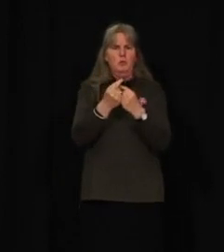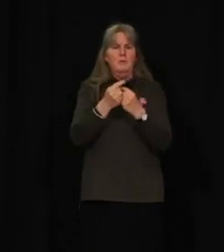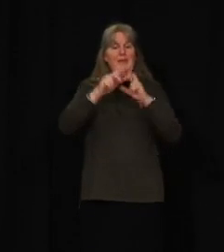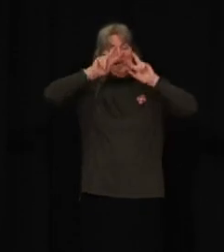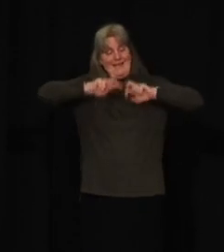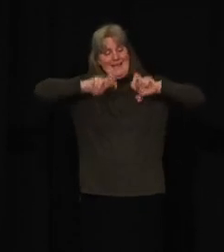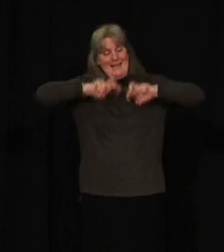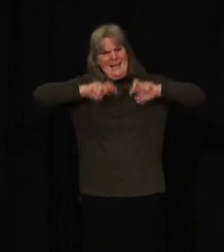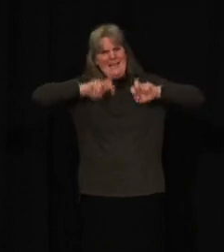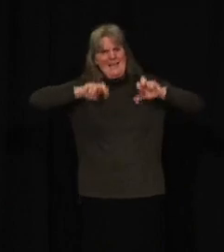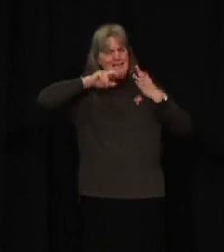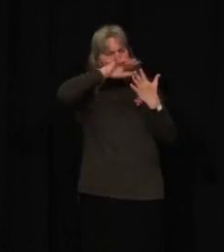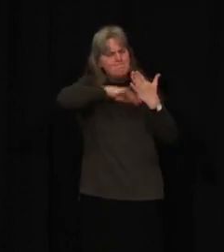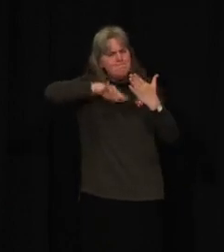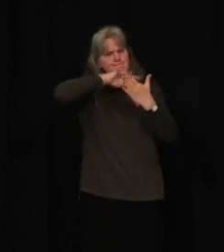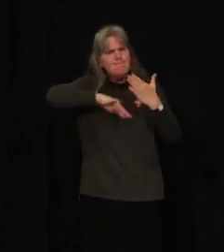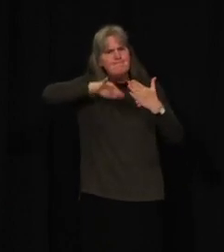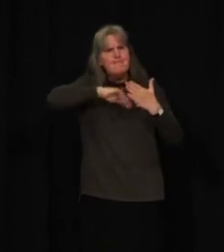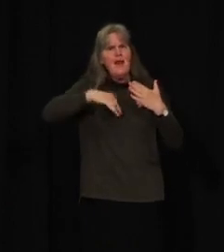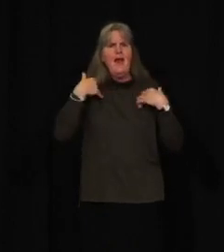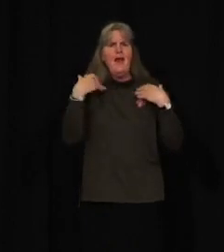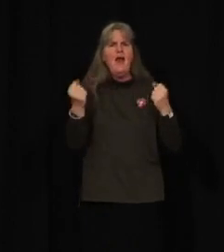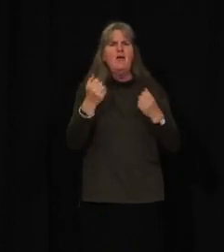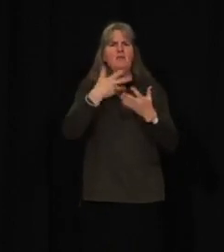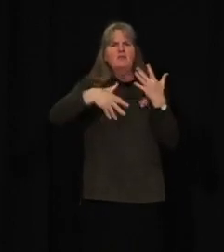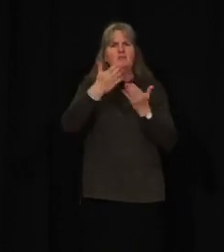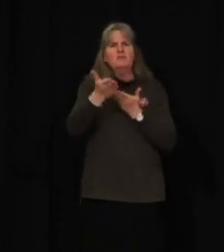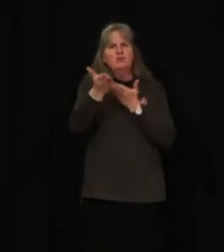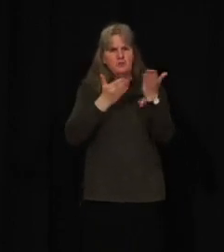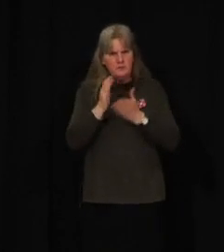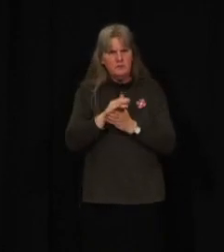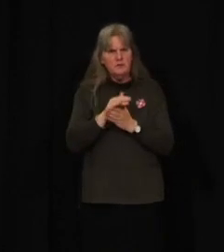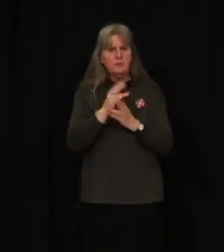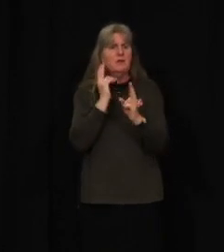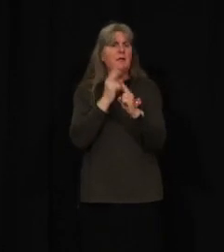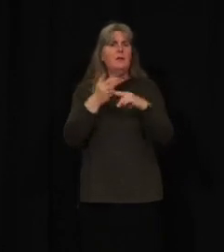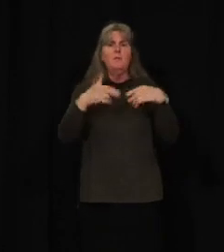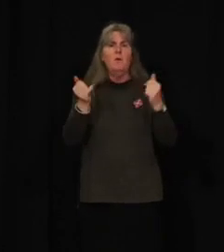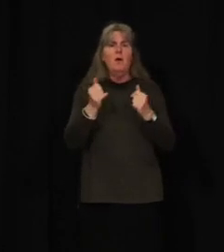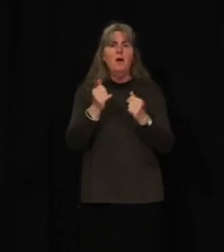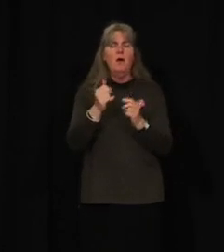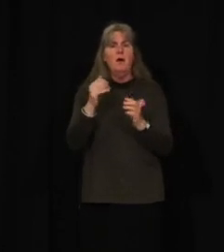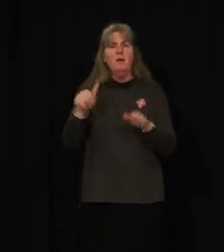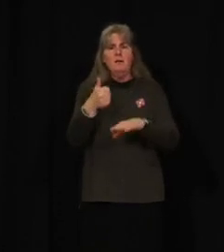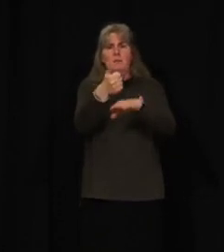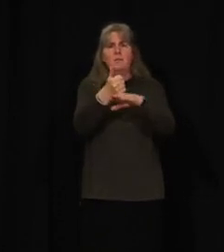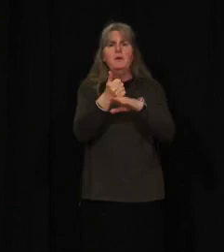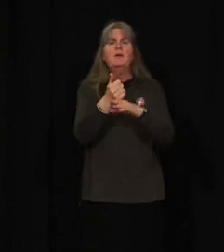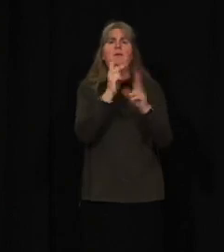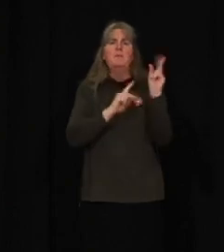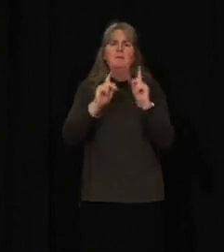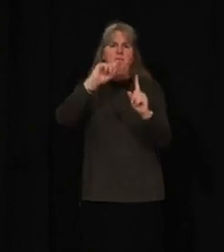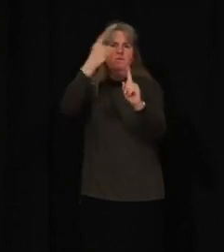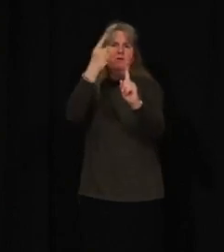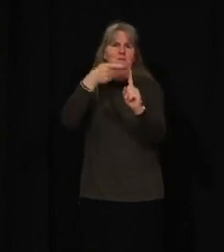health and social programs and services, entitled putting people first. We have made history on many